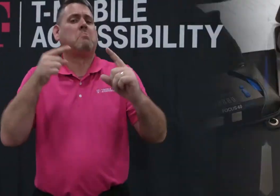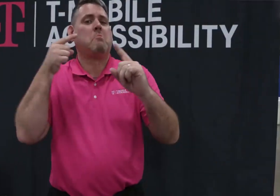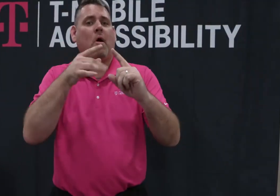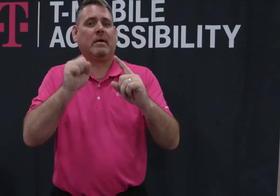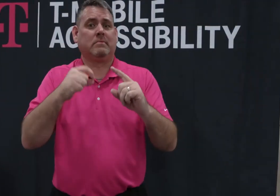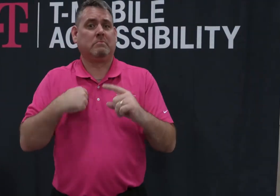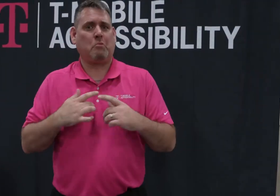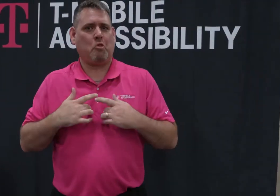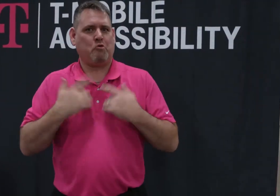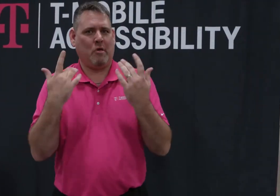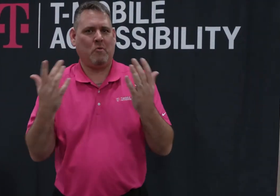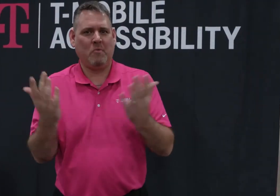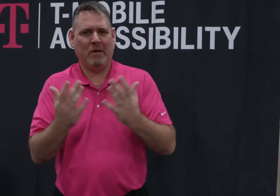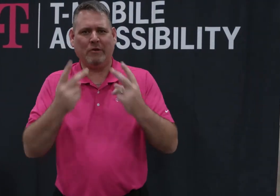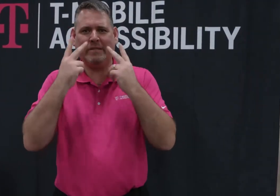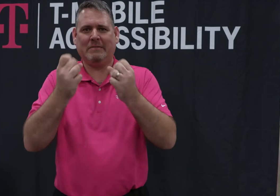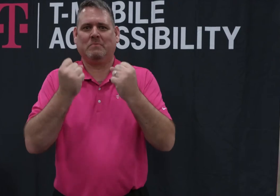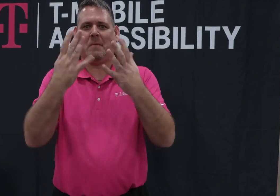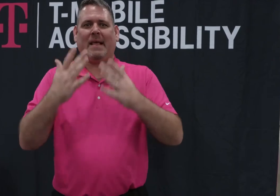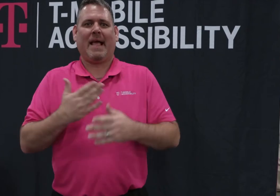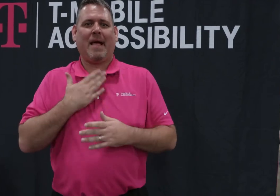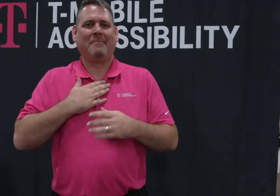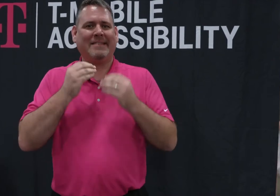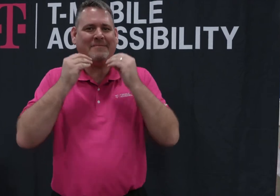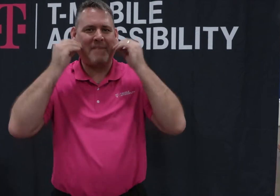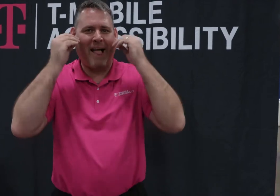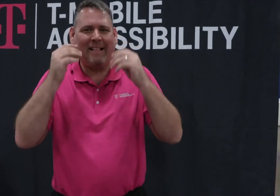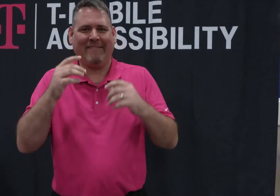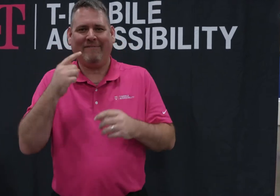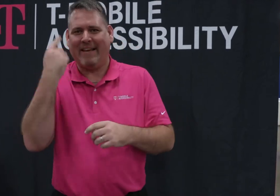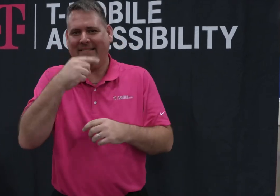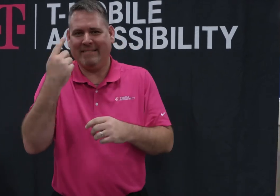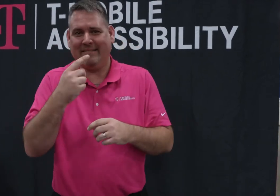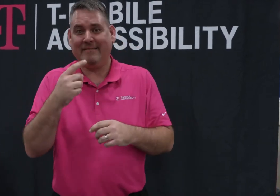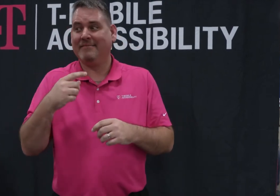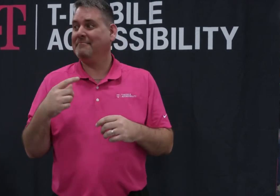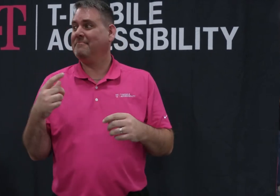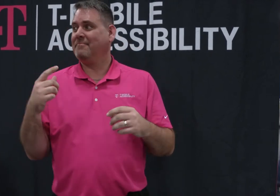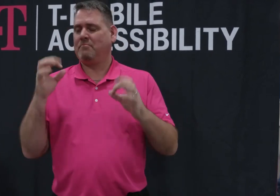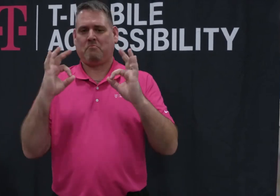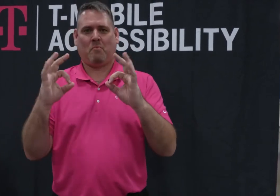Point is, we’re thrilled to be here and see so many smiles on everyone’s faces.